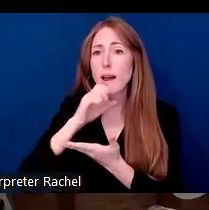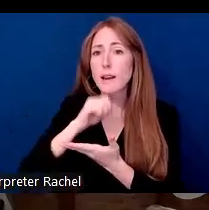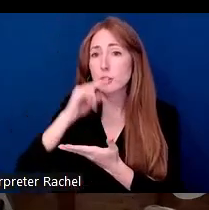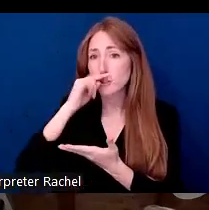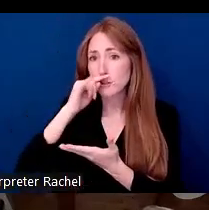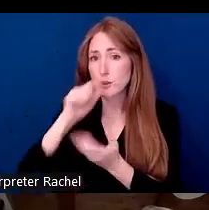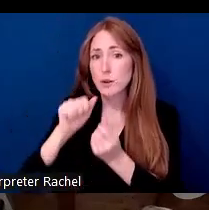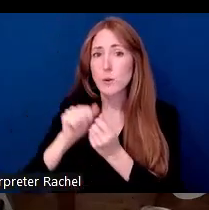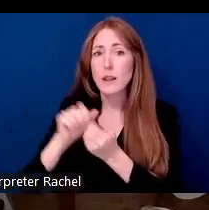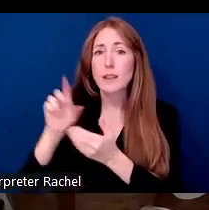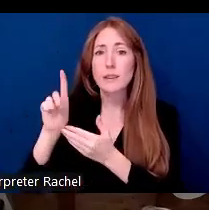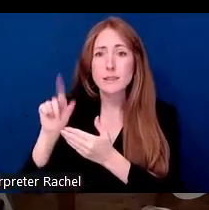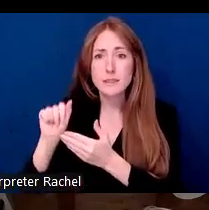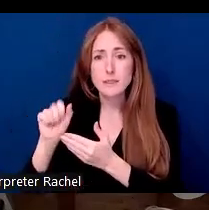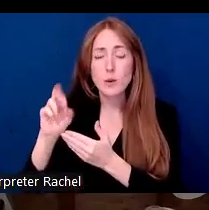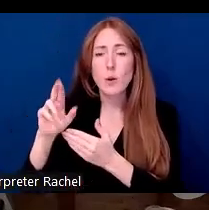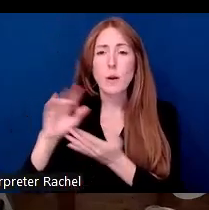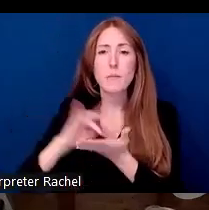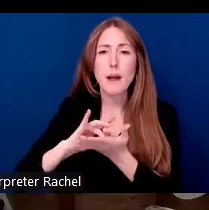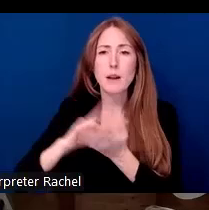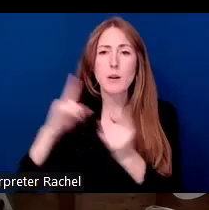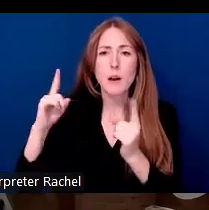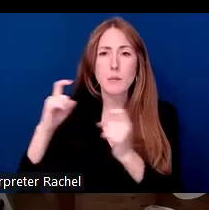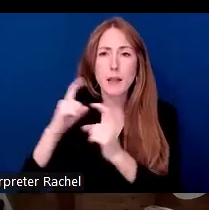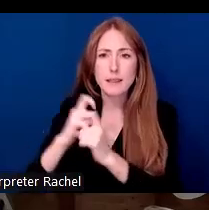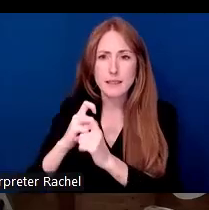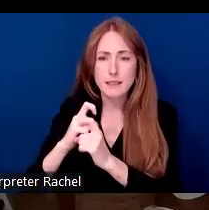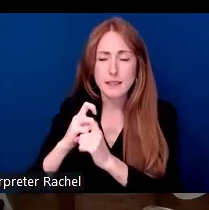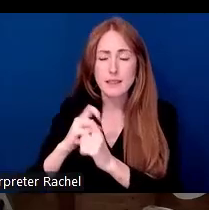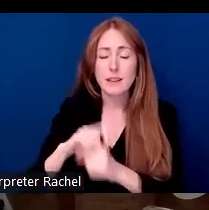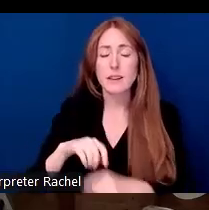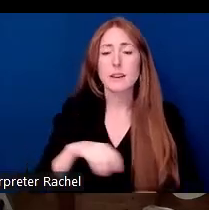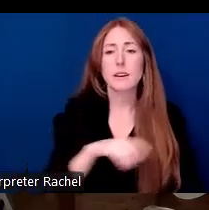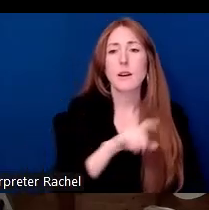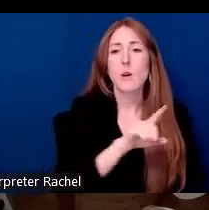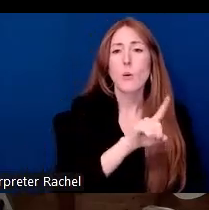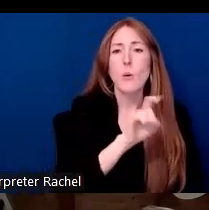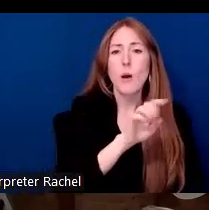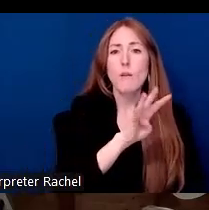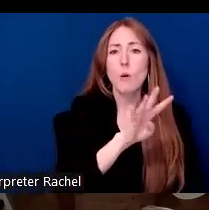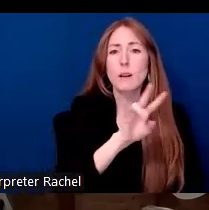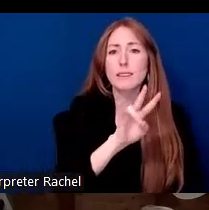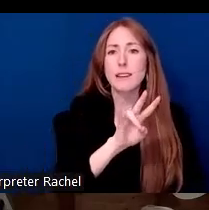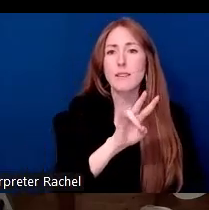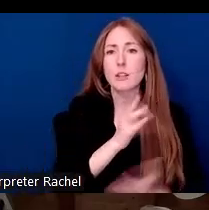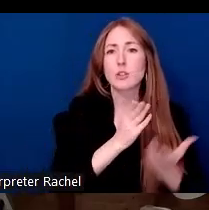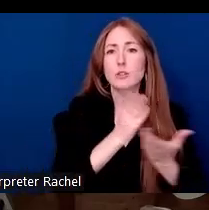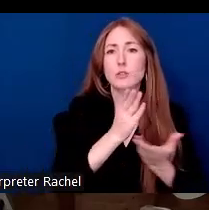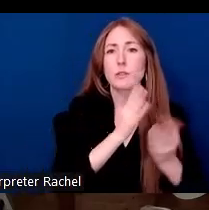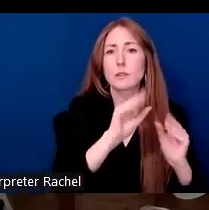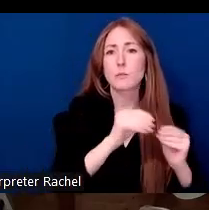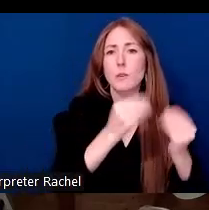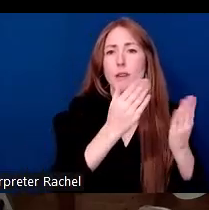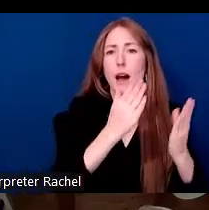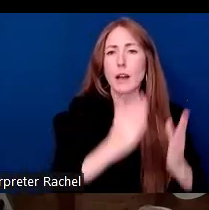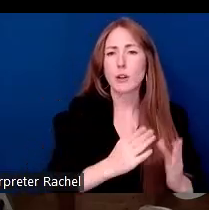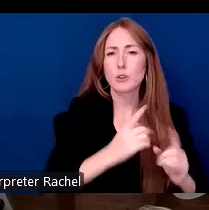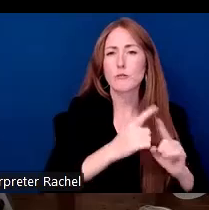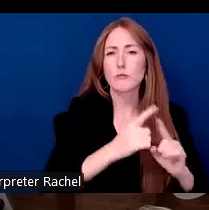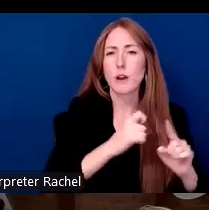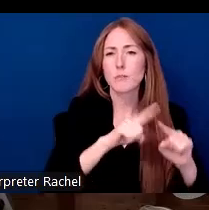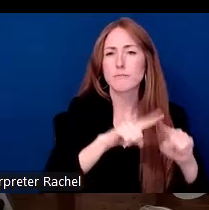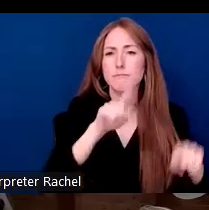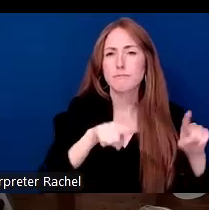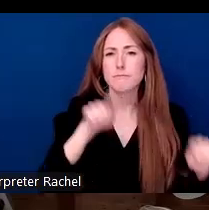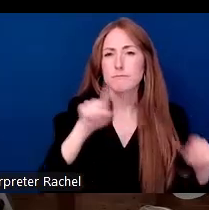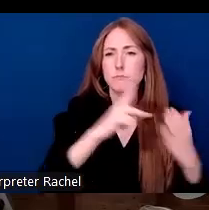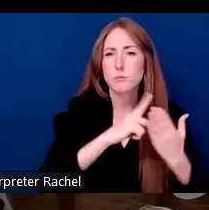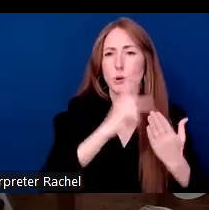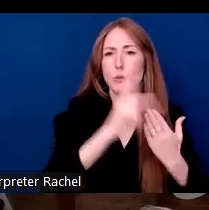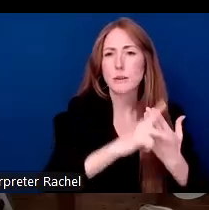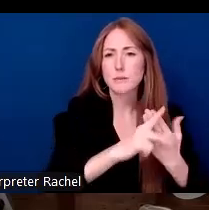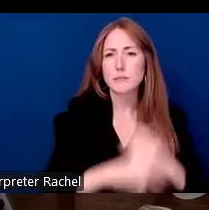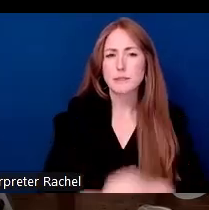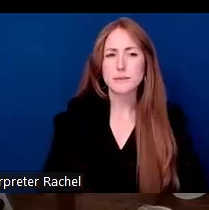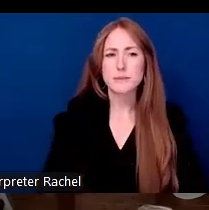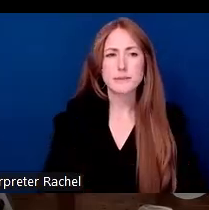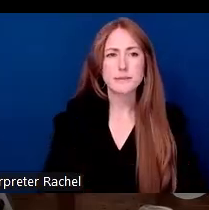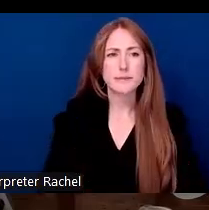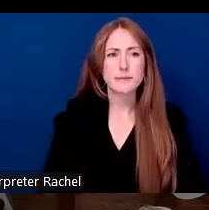and with 147 service providers from different early intervention programs. Next slide please.